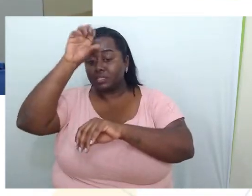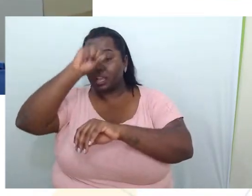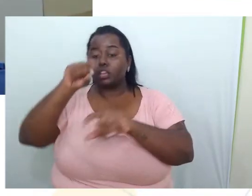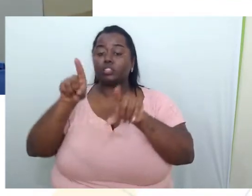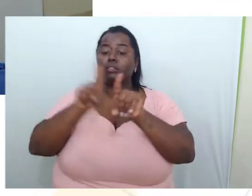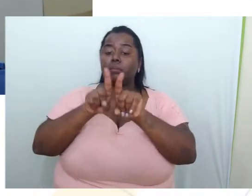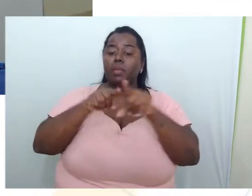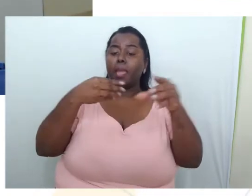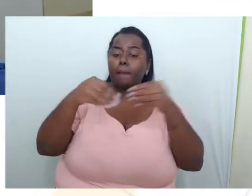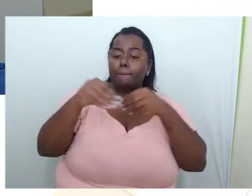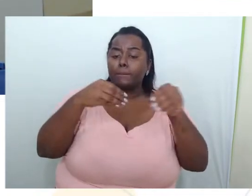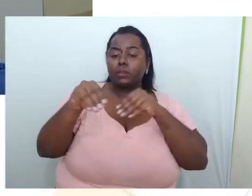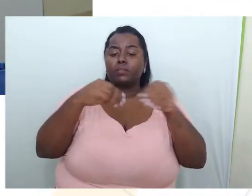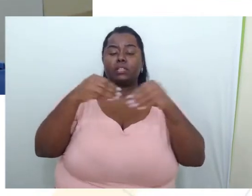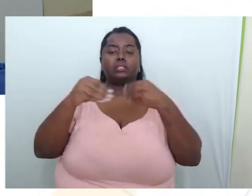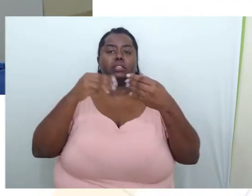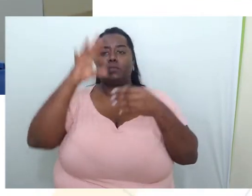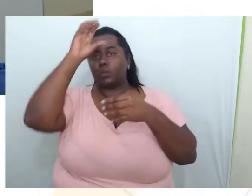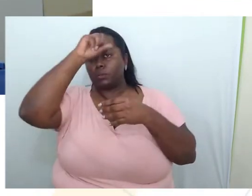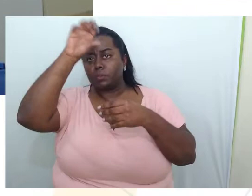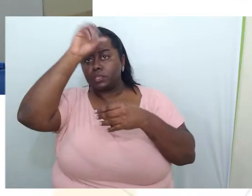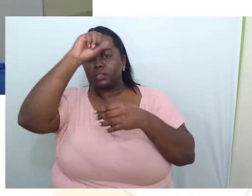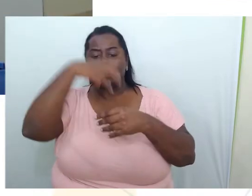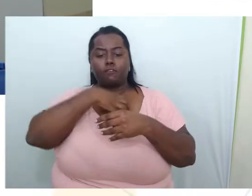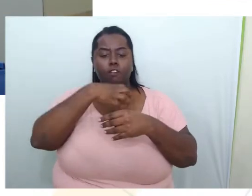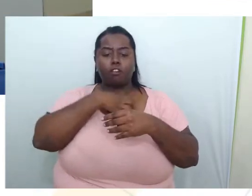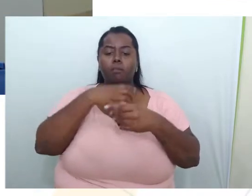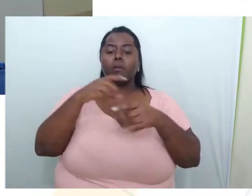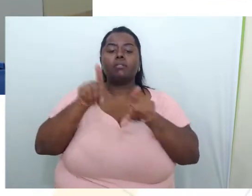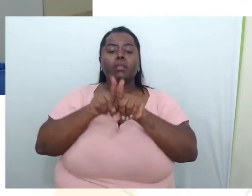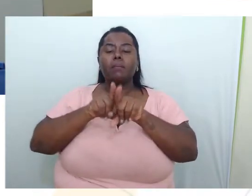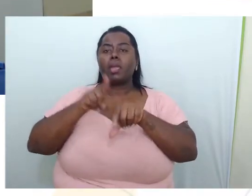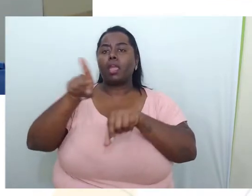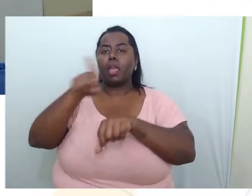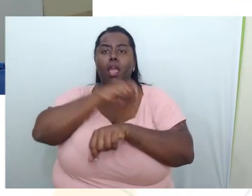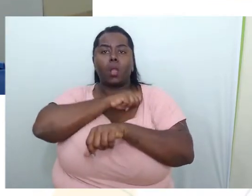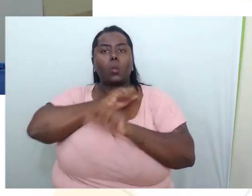approach to teaching and learning at their own time at your own place and